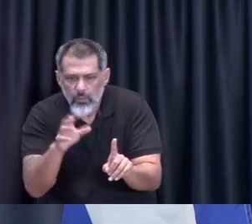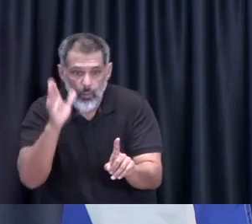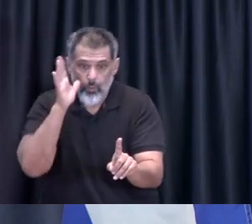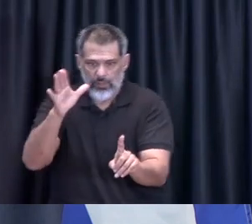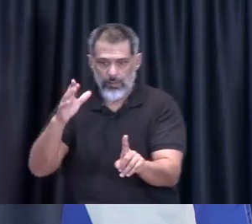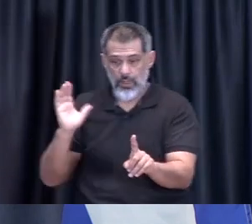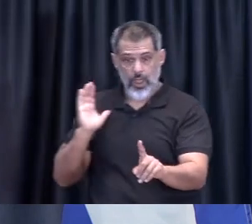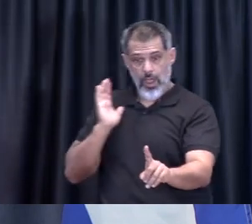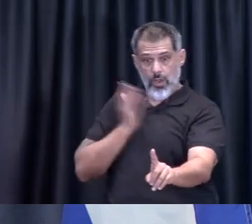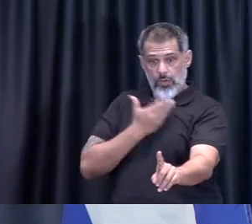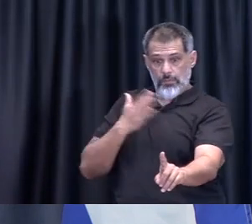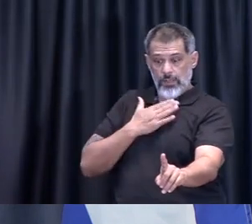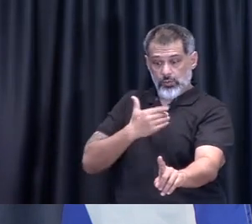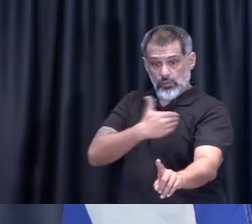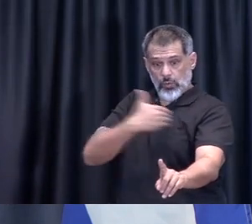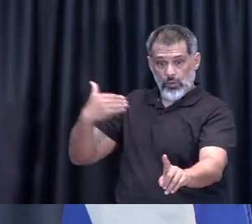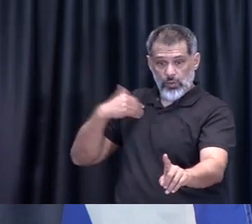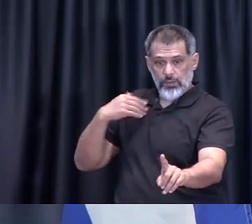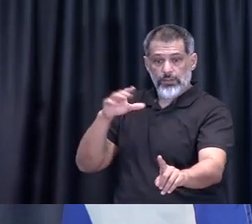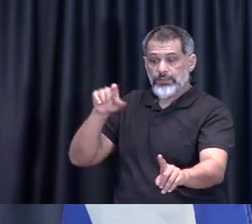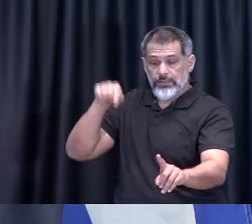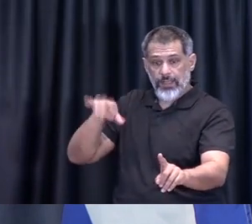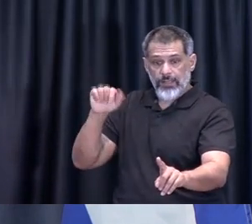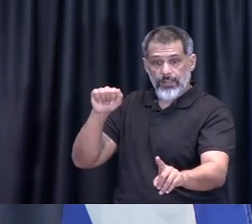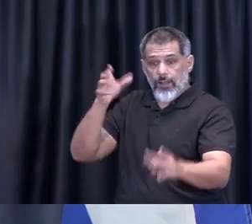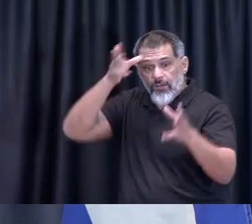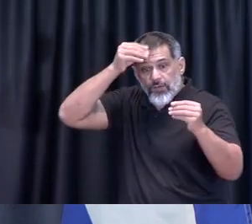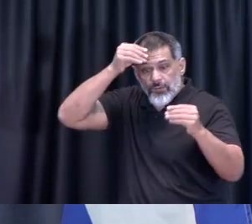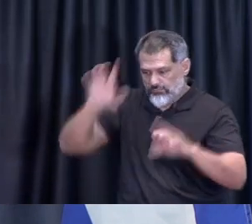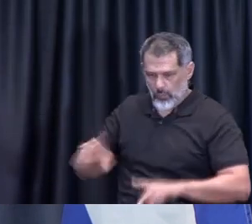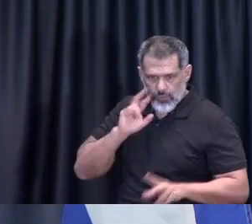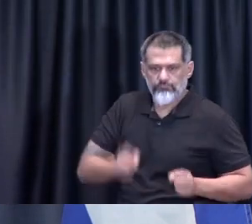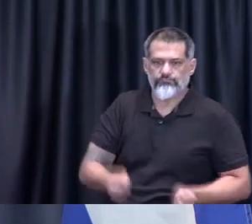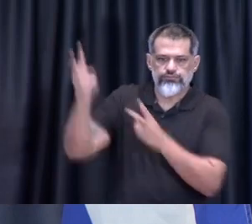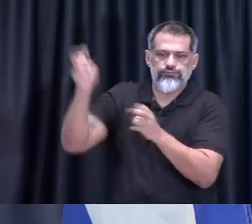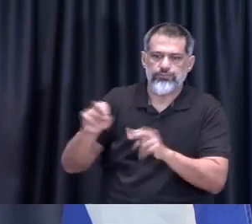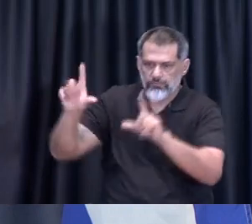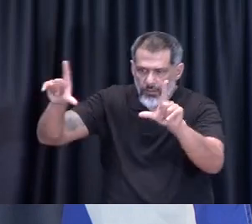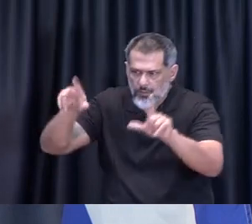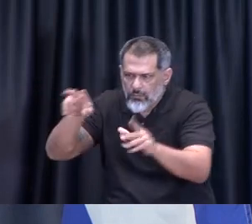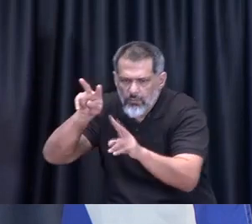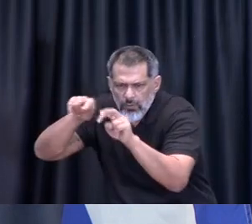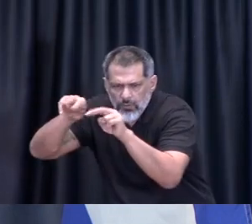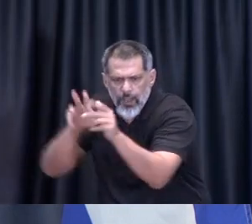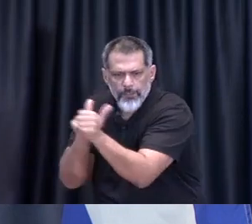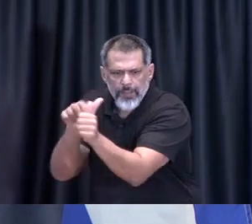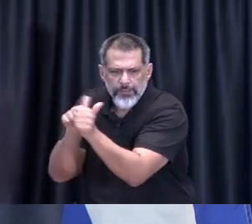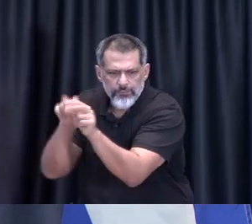follow along with us as well. We are seeing the overall number of active